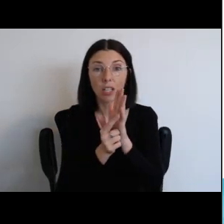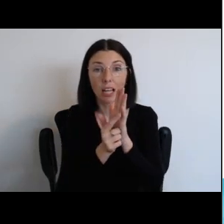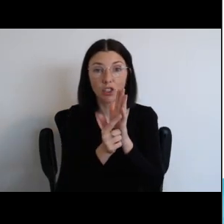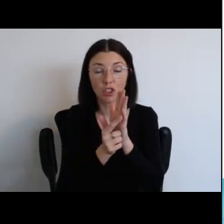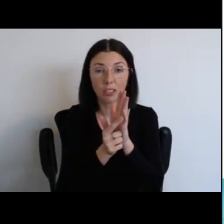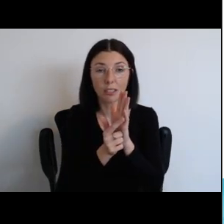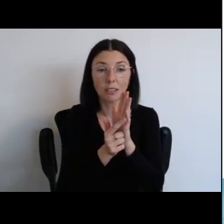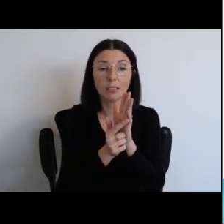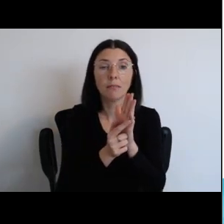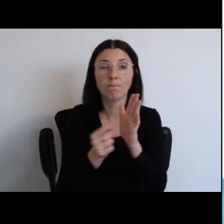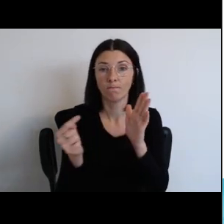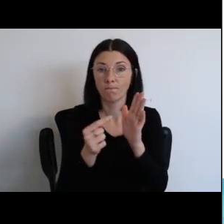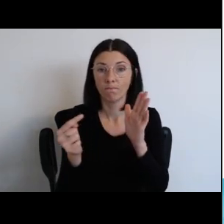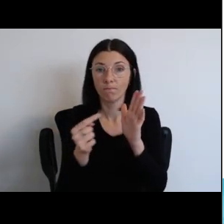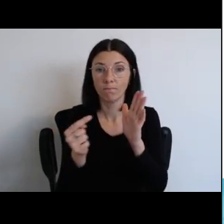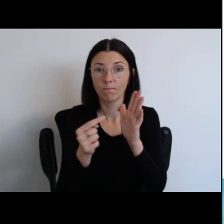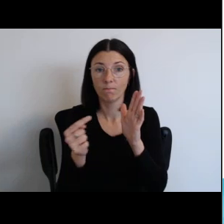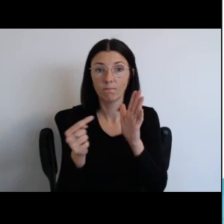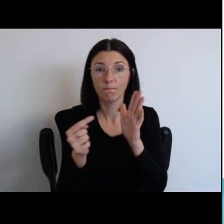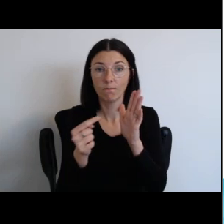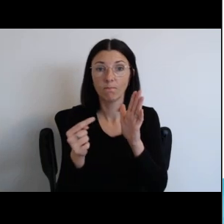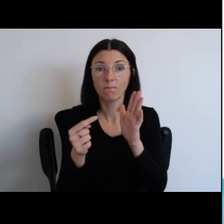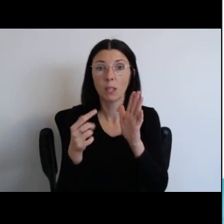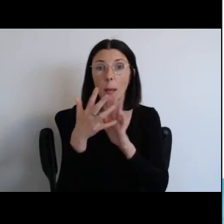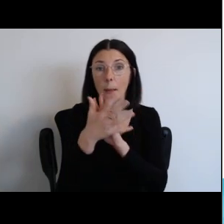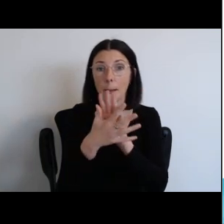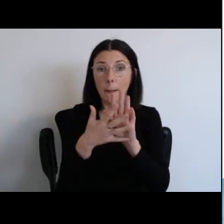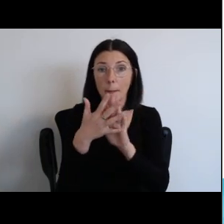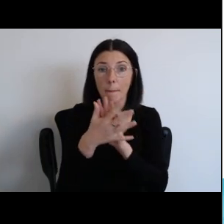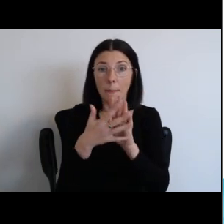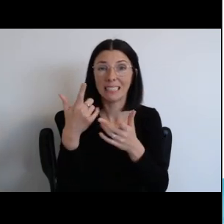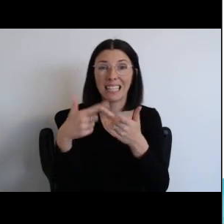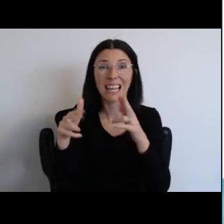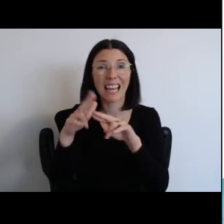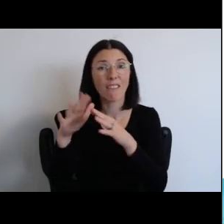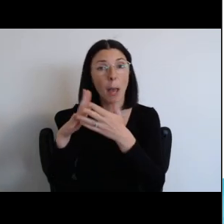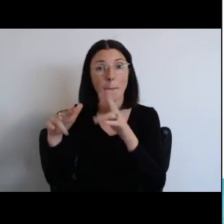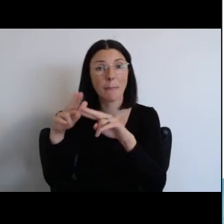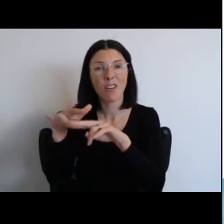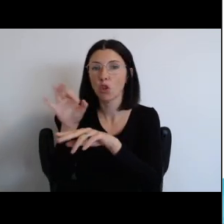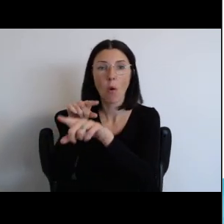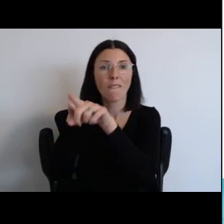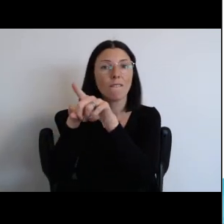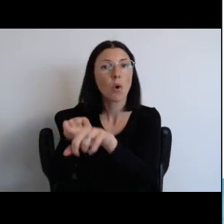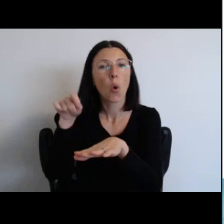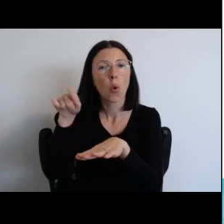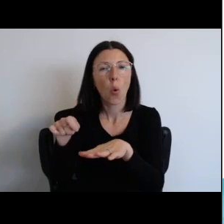people to be excused for not complying with the court order in certain circumstances and on that